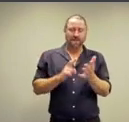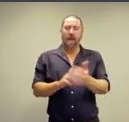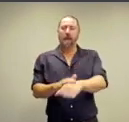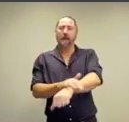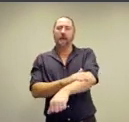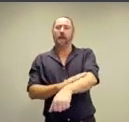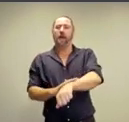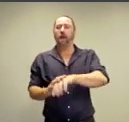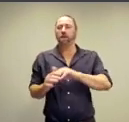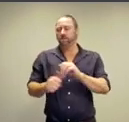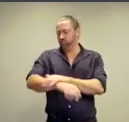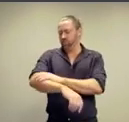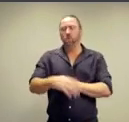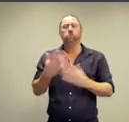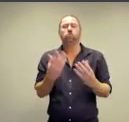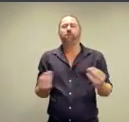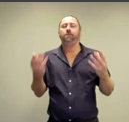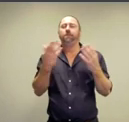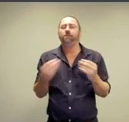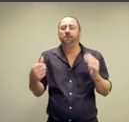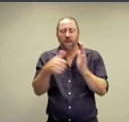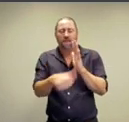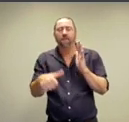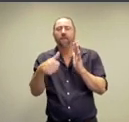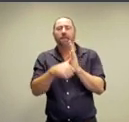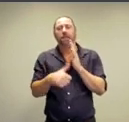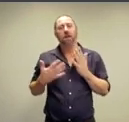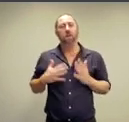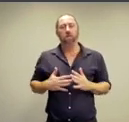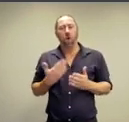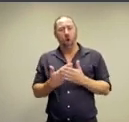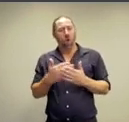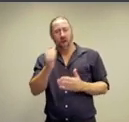and structured or softly structured leather looks,